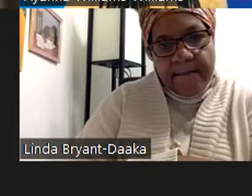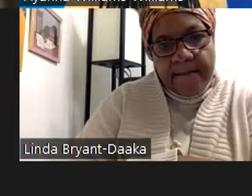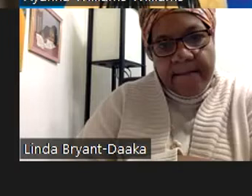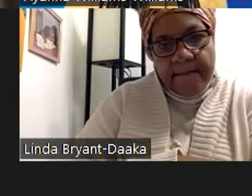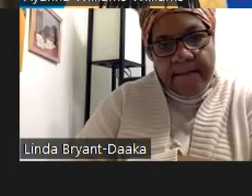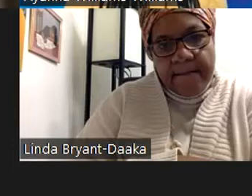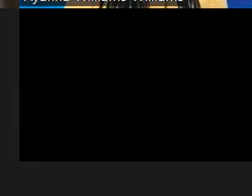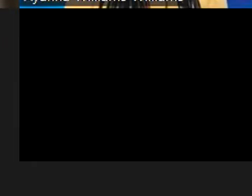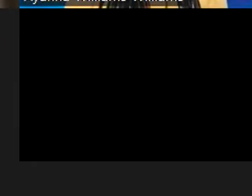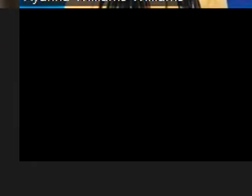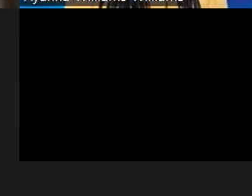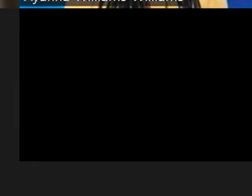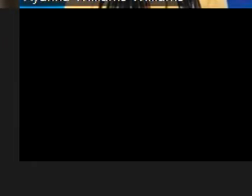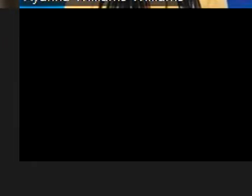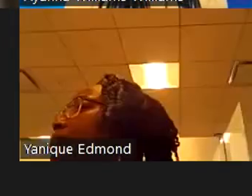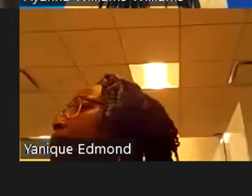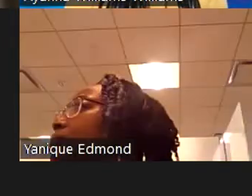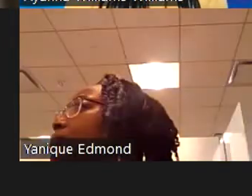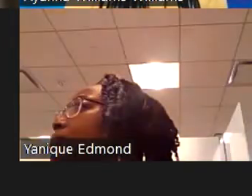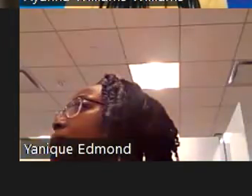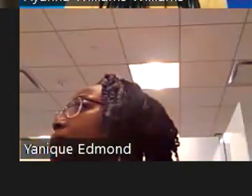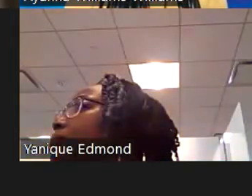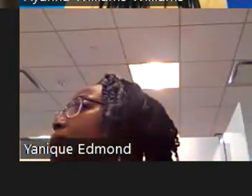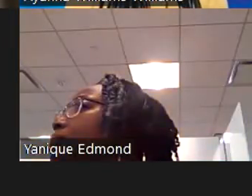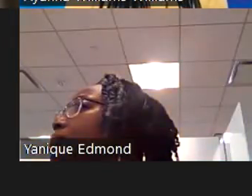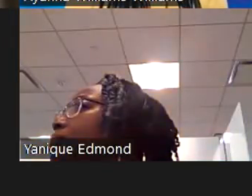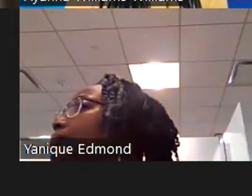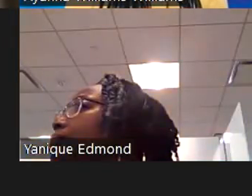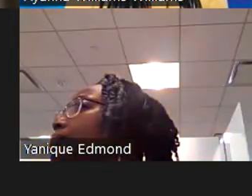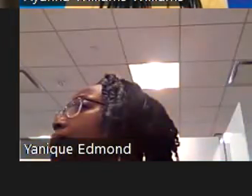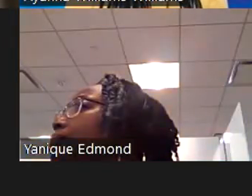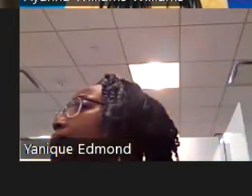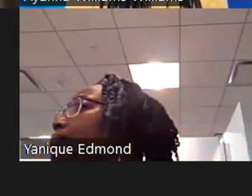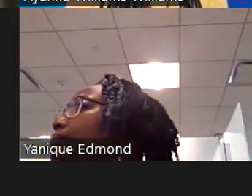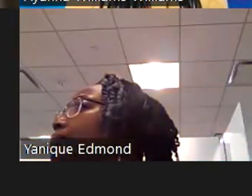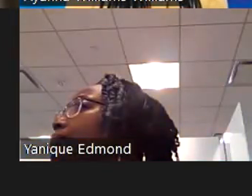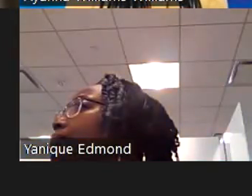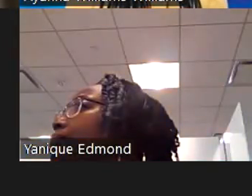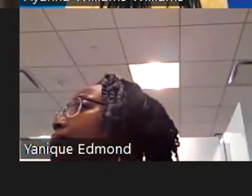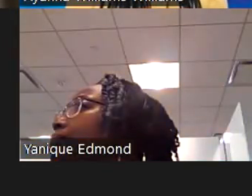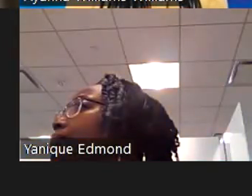like a YouTube video that you like to watch that you can do at home that you